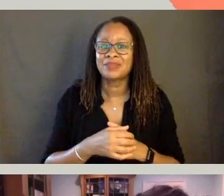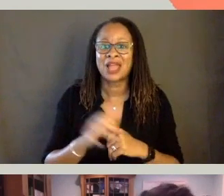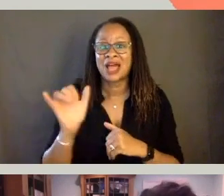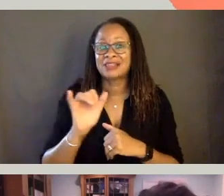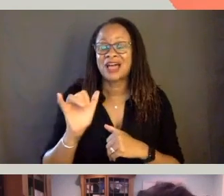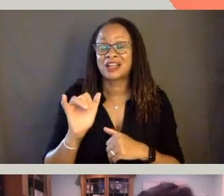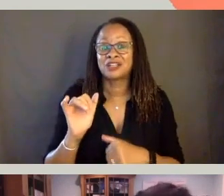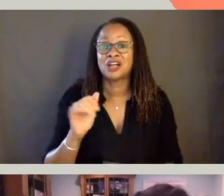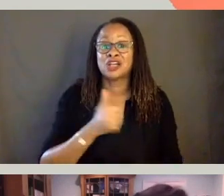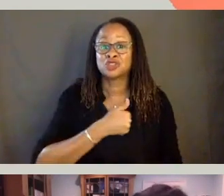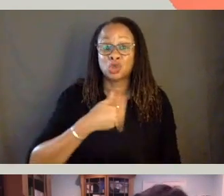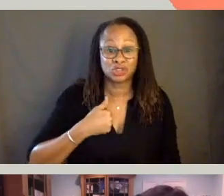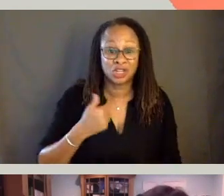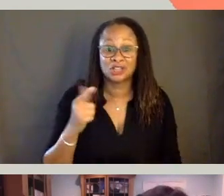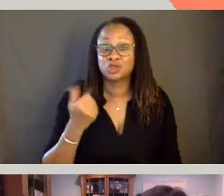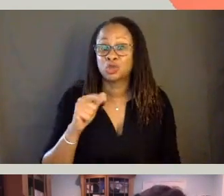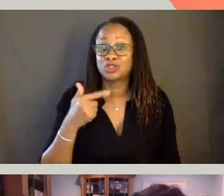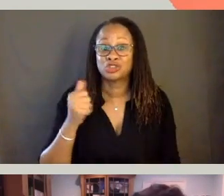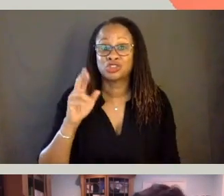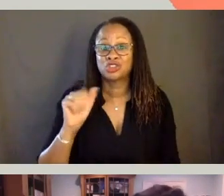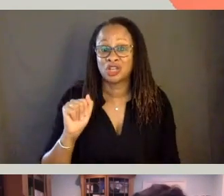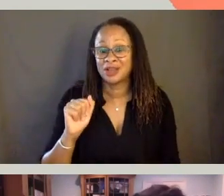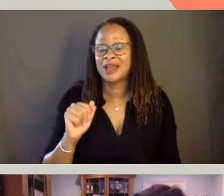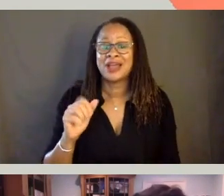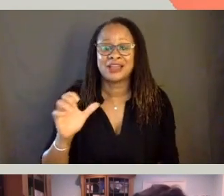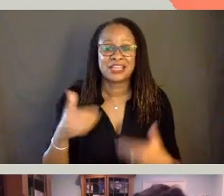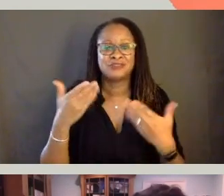like our story gives you like super on the ground view